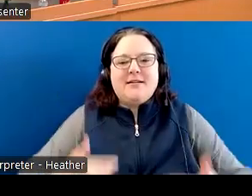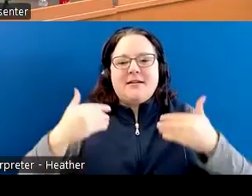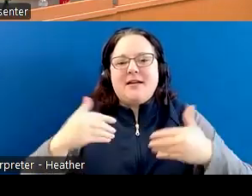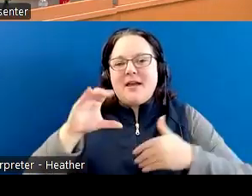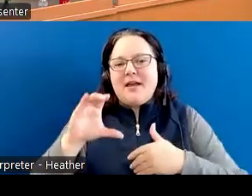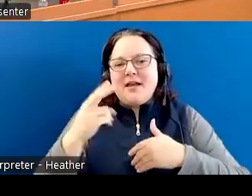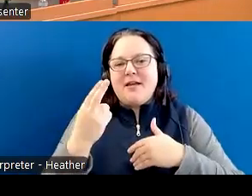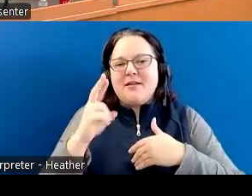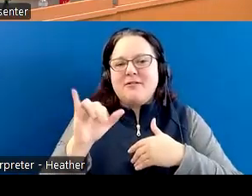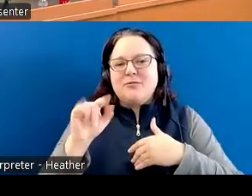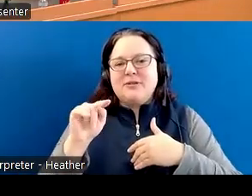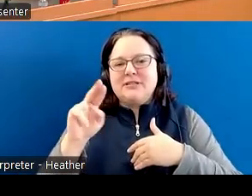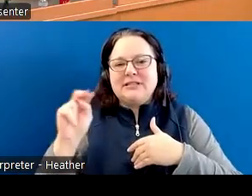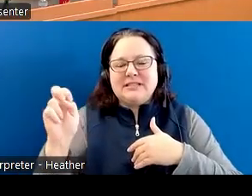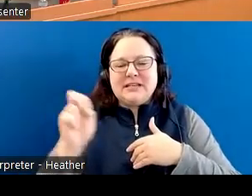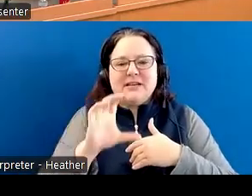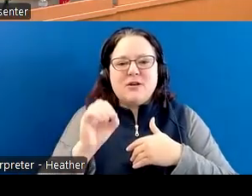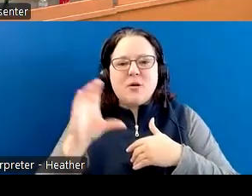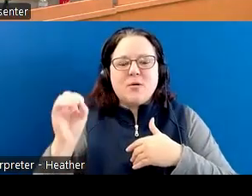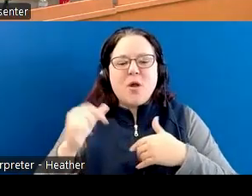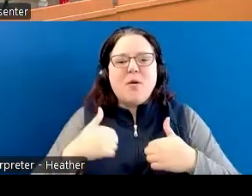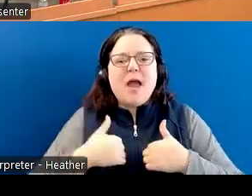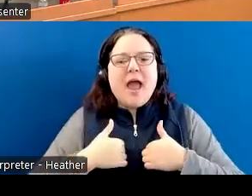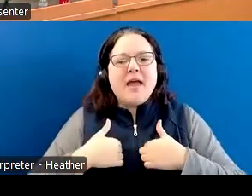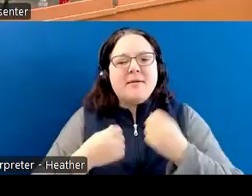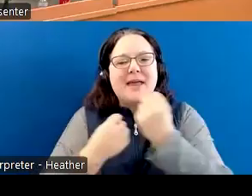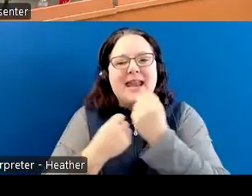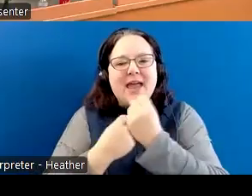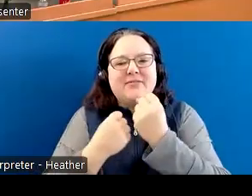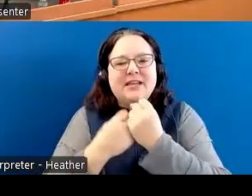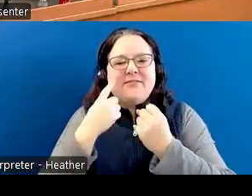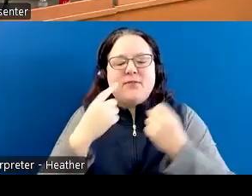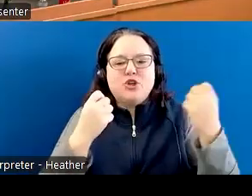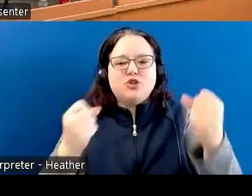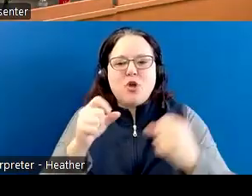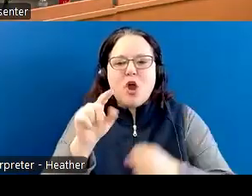specialist and family advocate at Strong Ties. I've been here about 6 years. Um it has been a